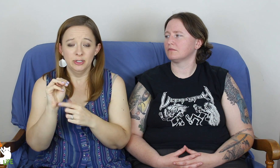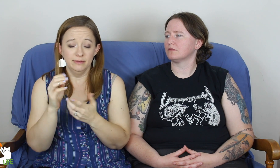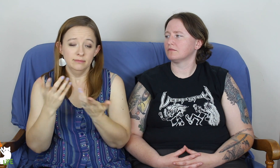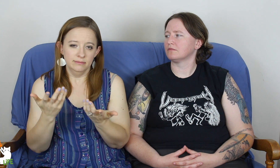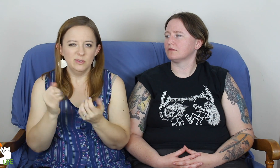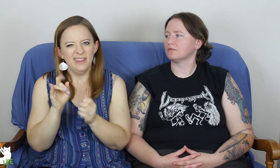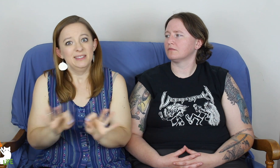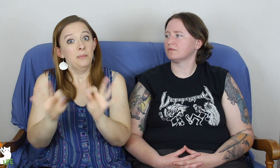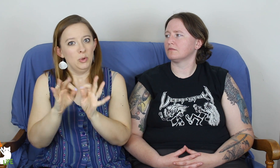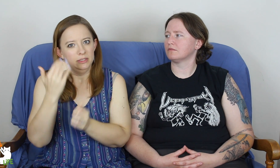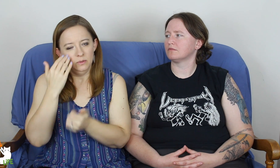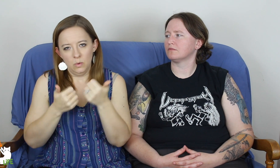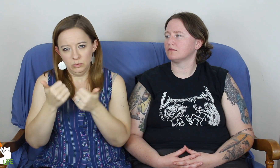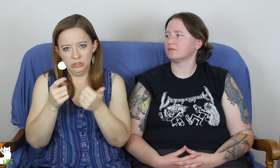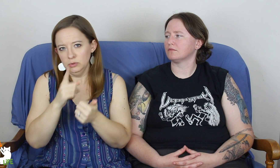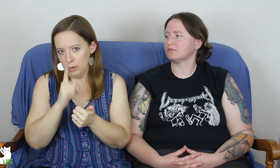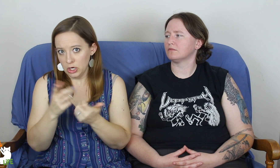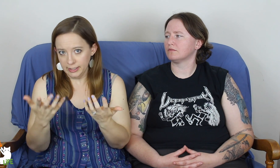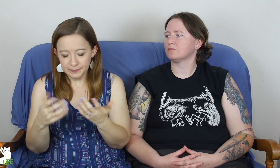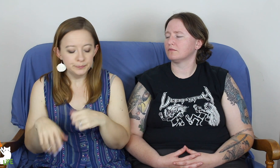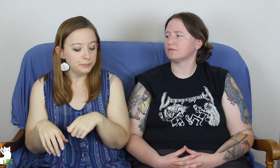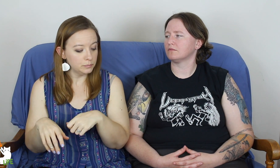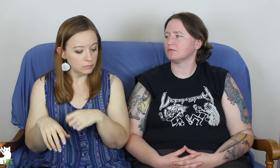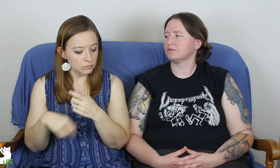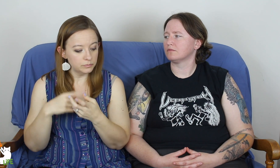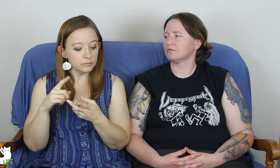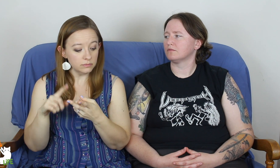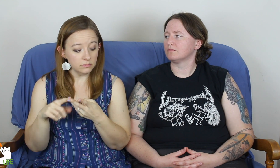So, that's a really important thing to know which one you are.